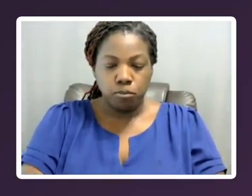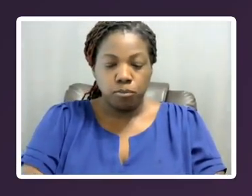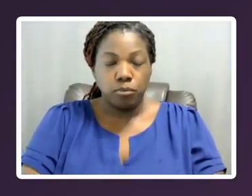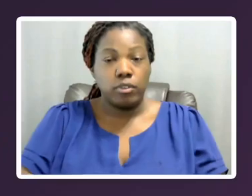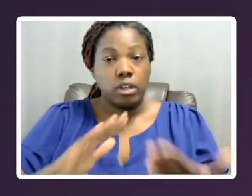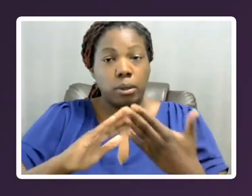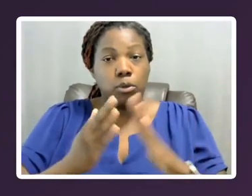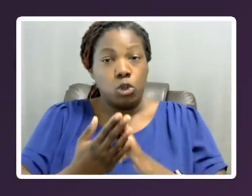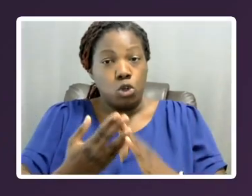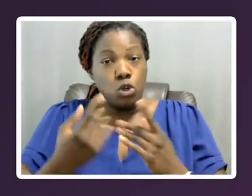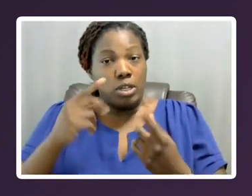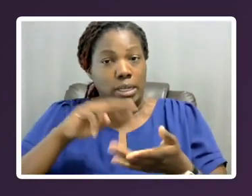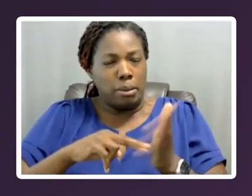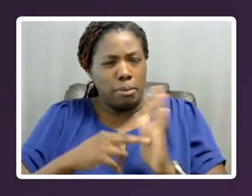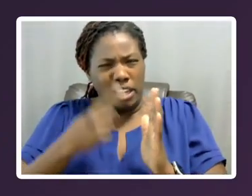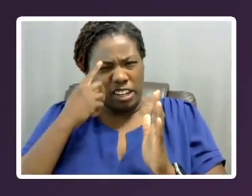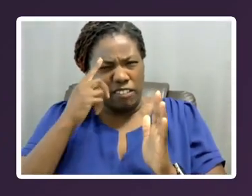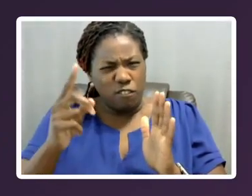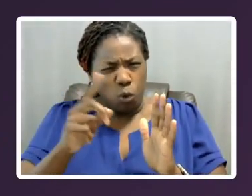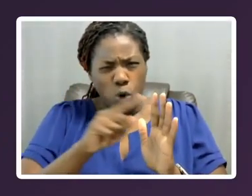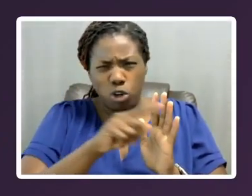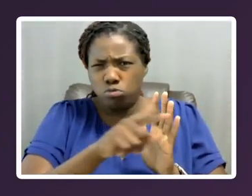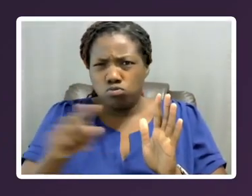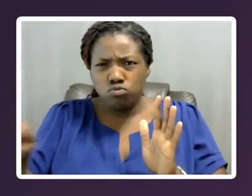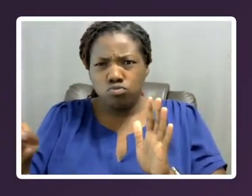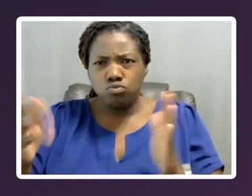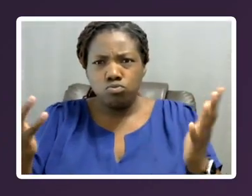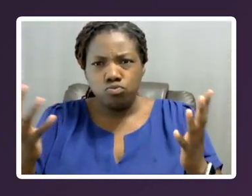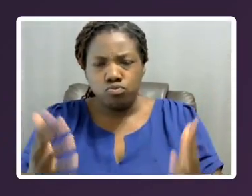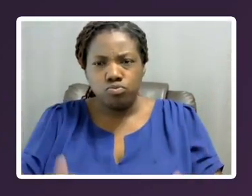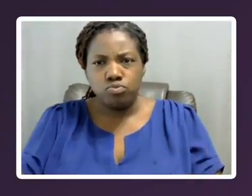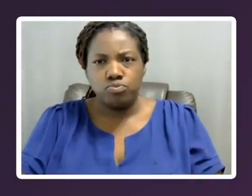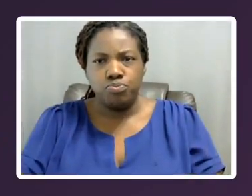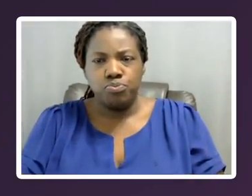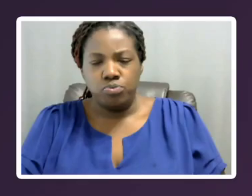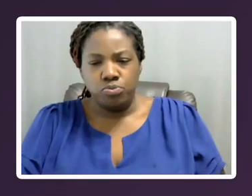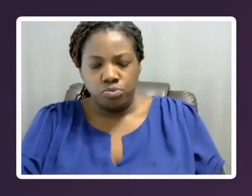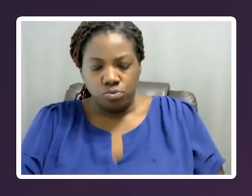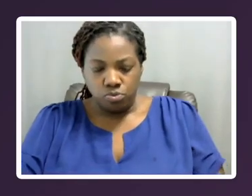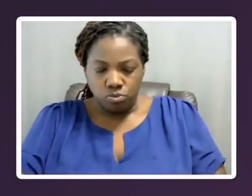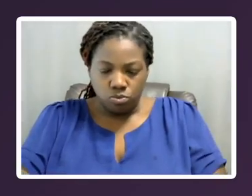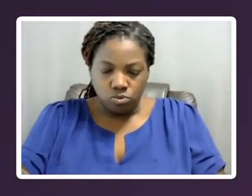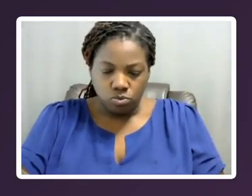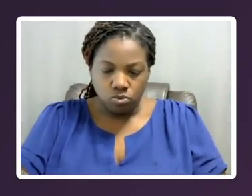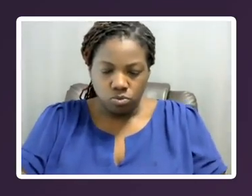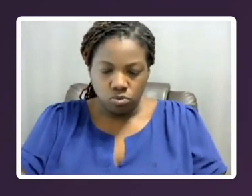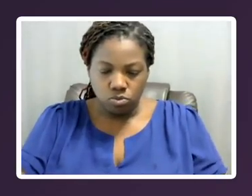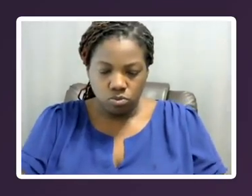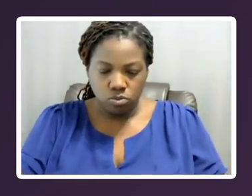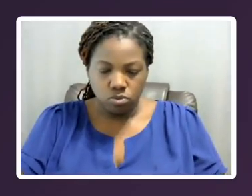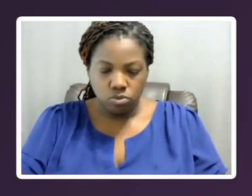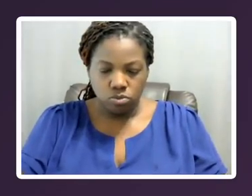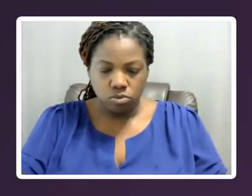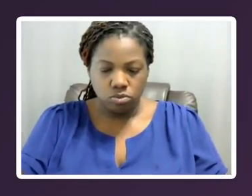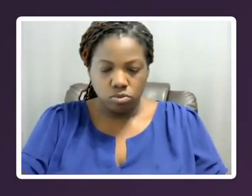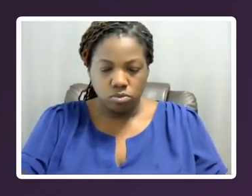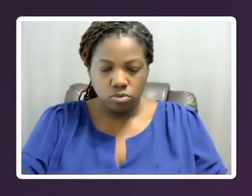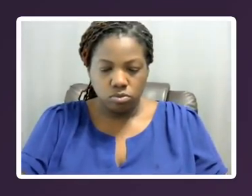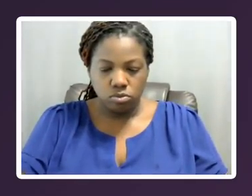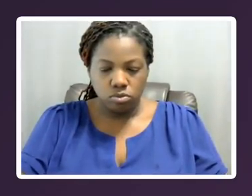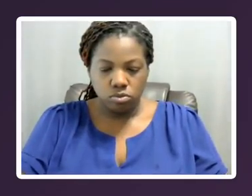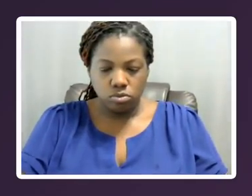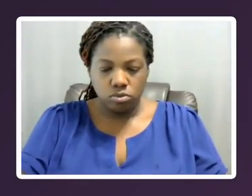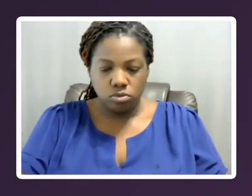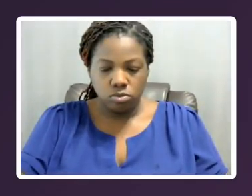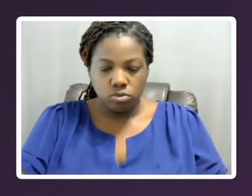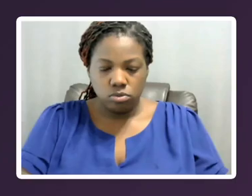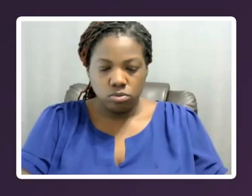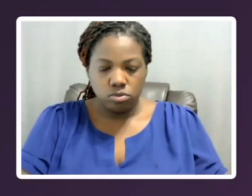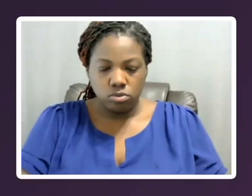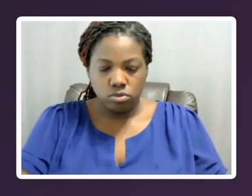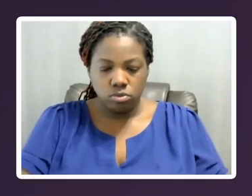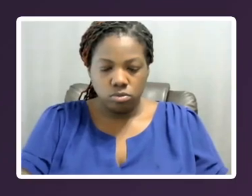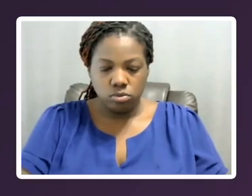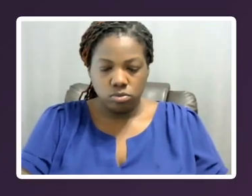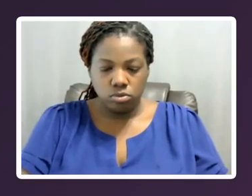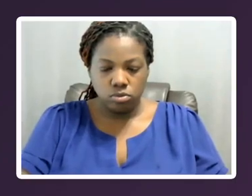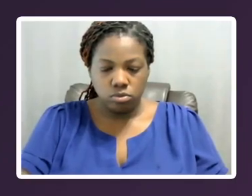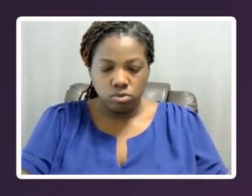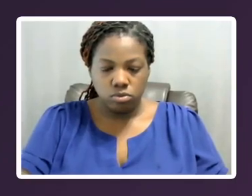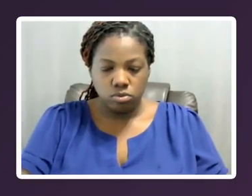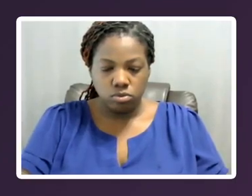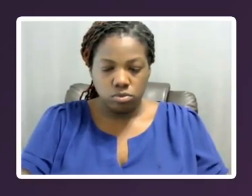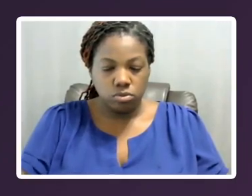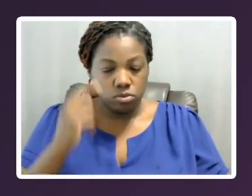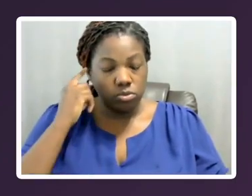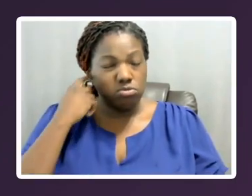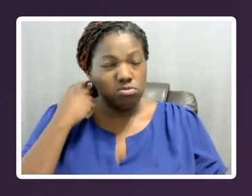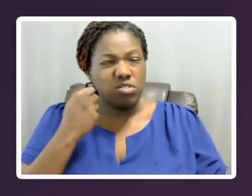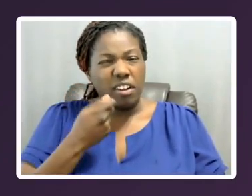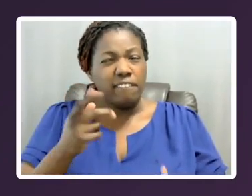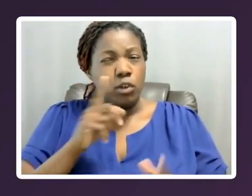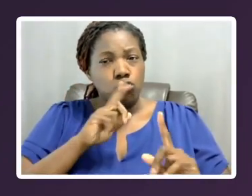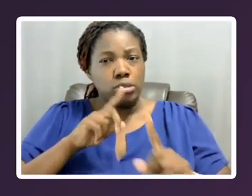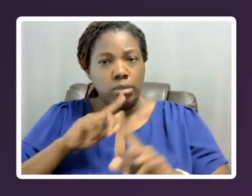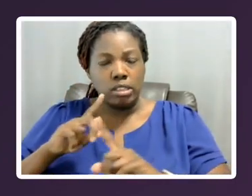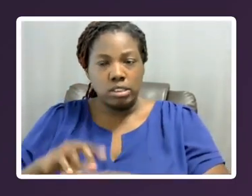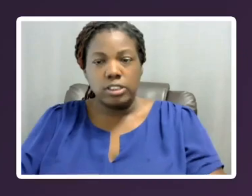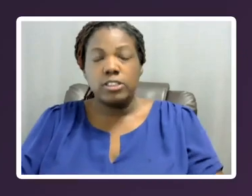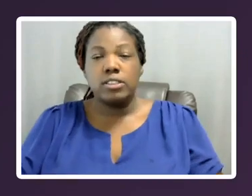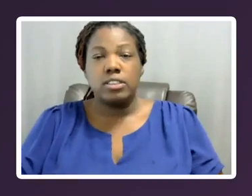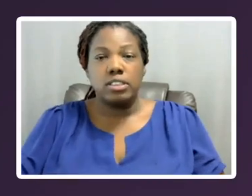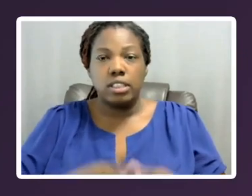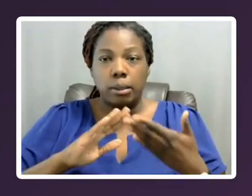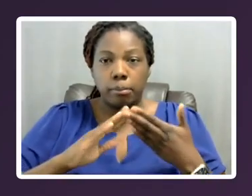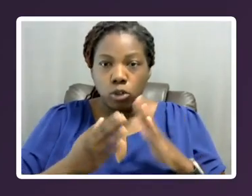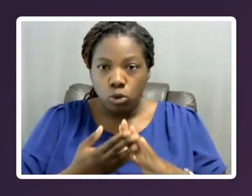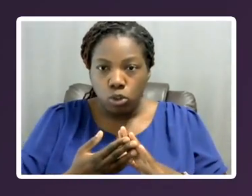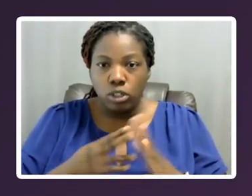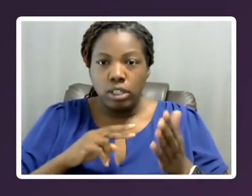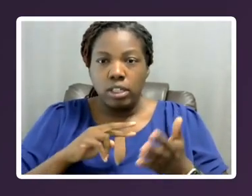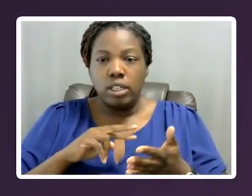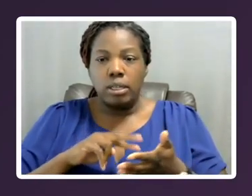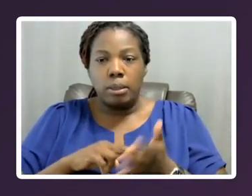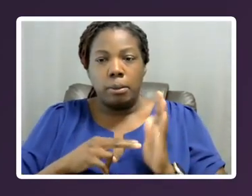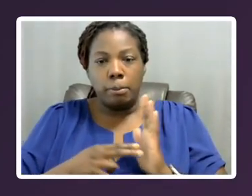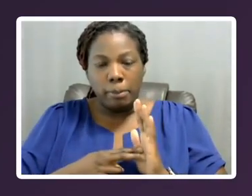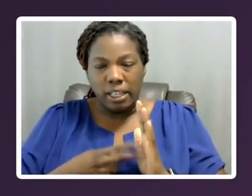you? All right. We're getting some responses. Community means humanity,